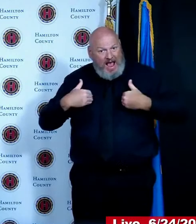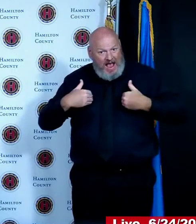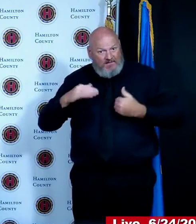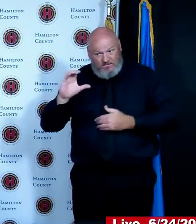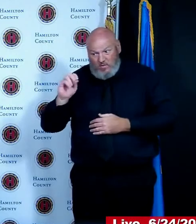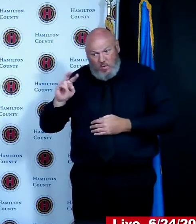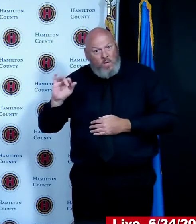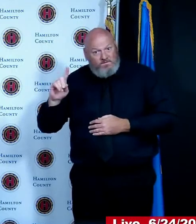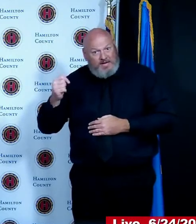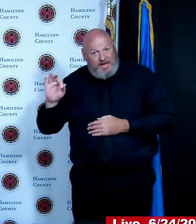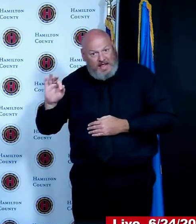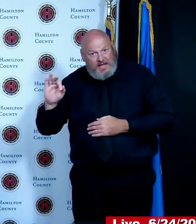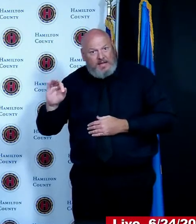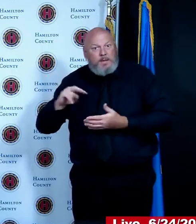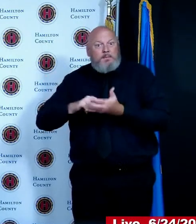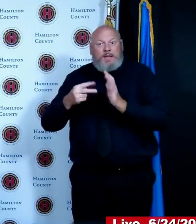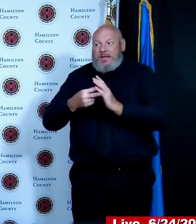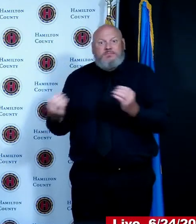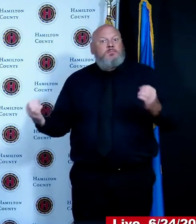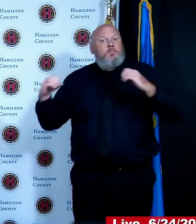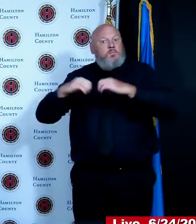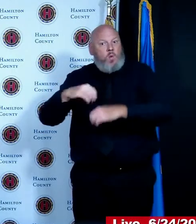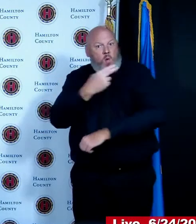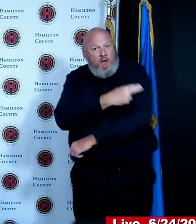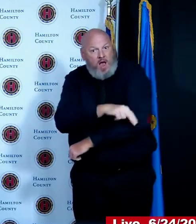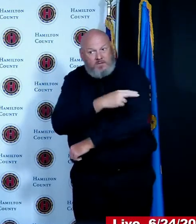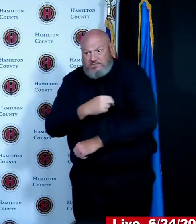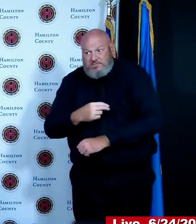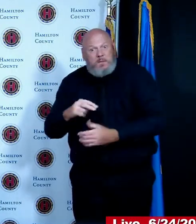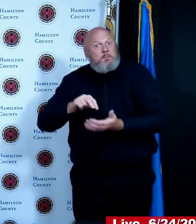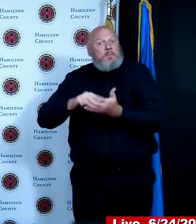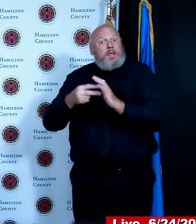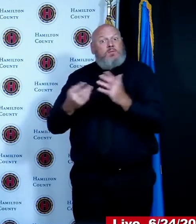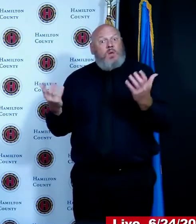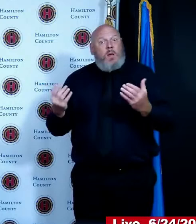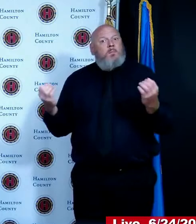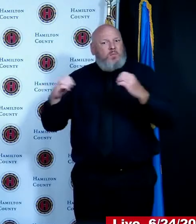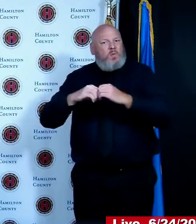that's the frame for today that's the frame of where we are in Hamilton County